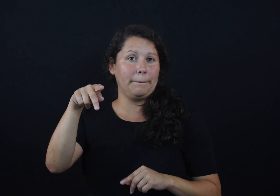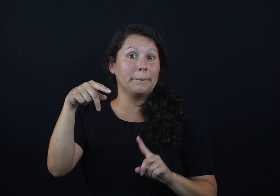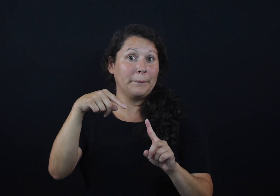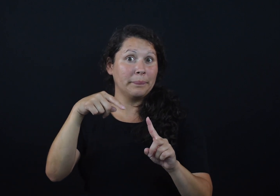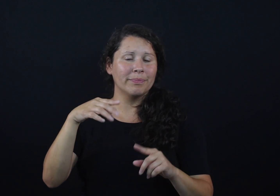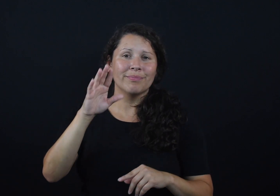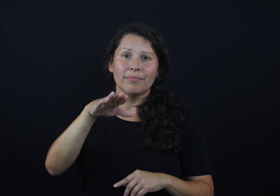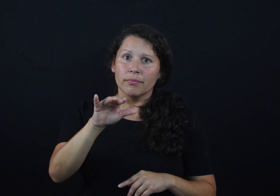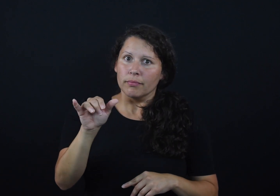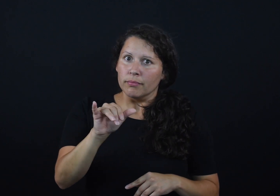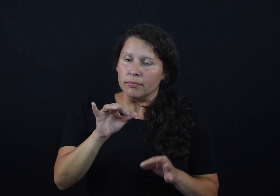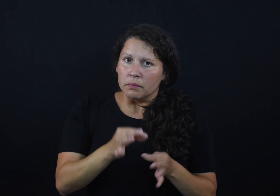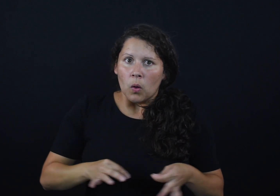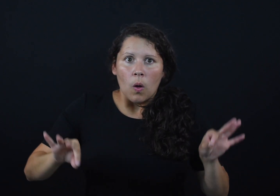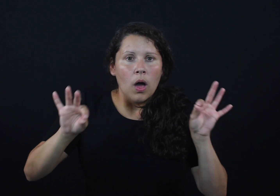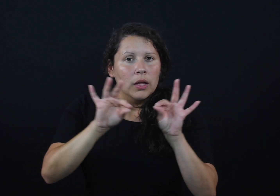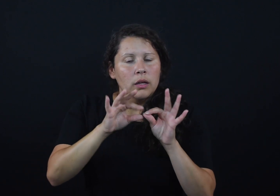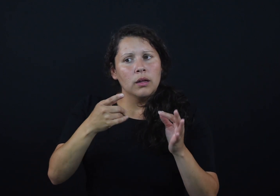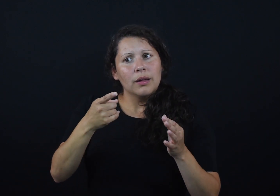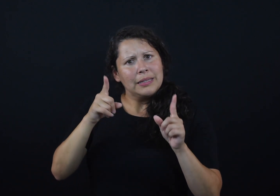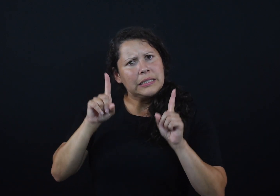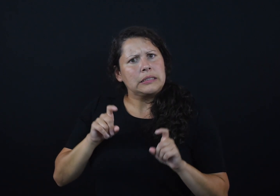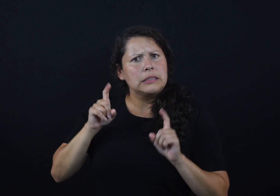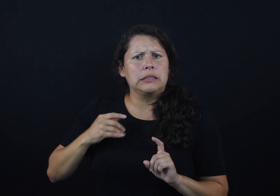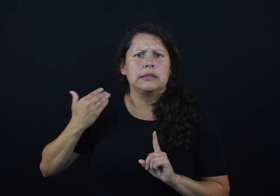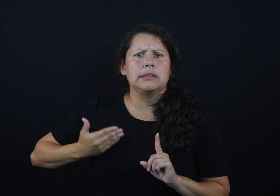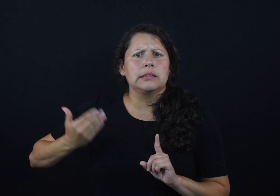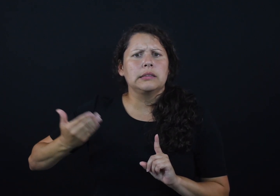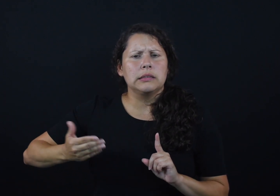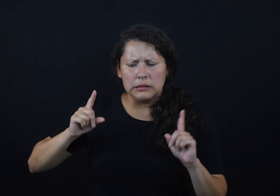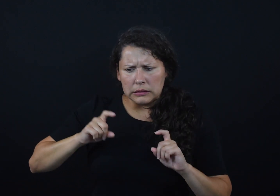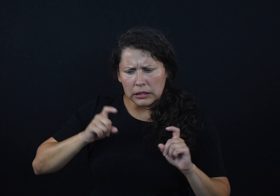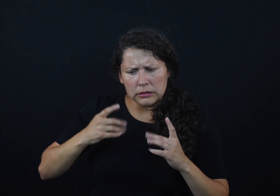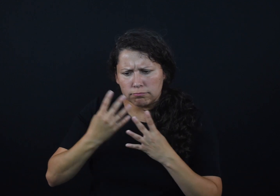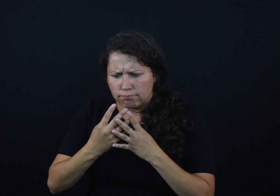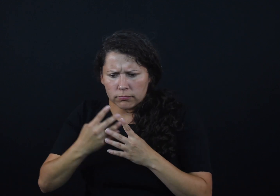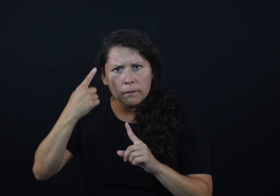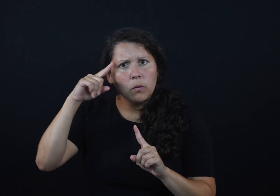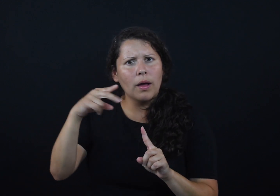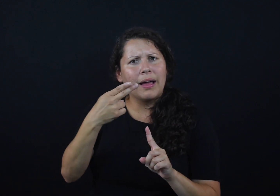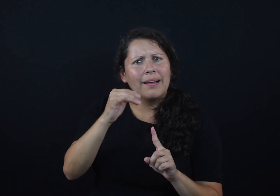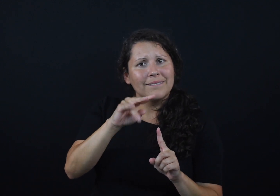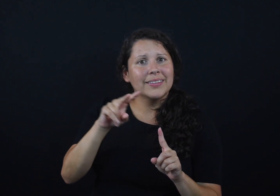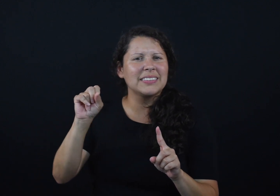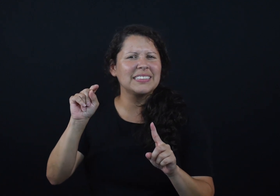also really important to get tested regularly for HIV and STDs, and if you are diagnosed